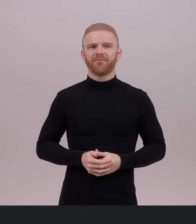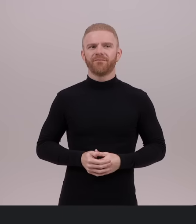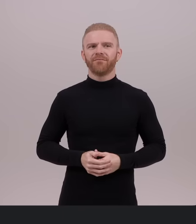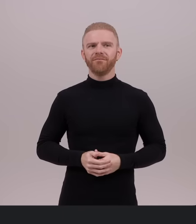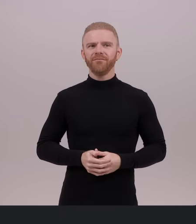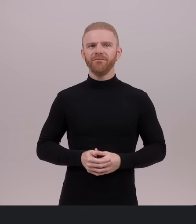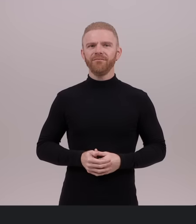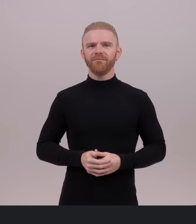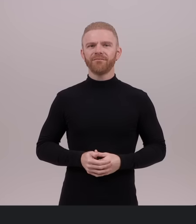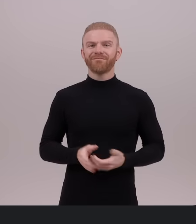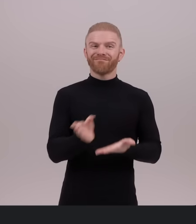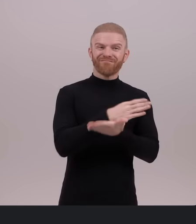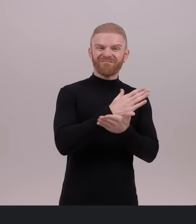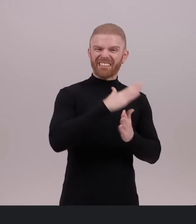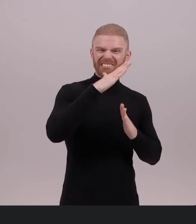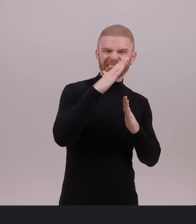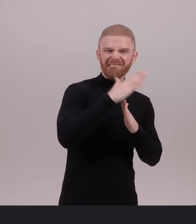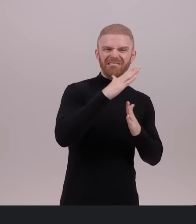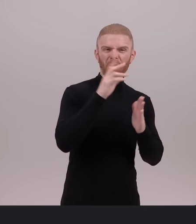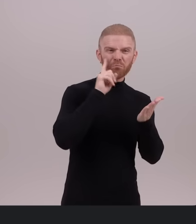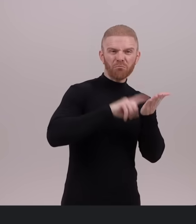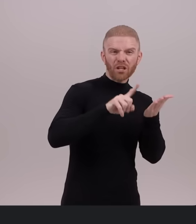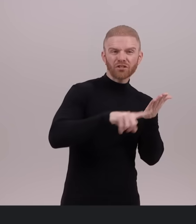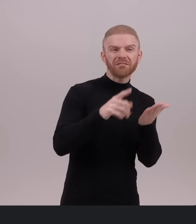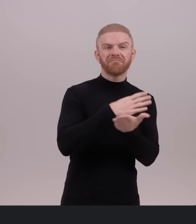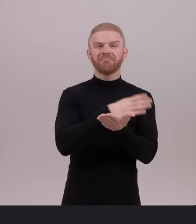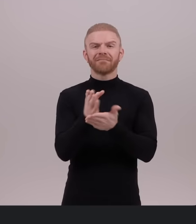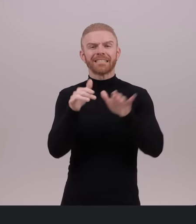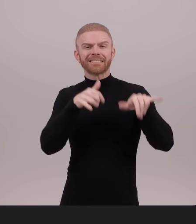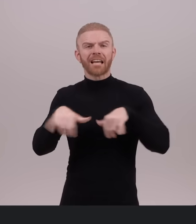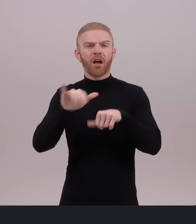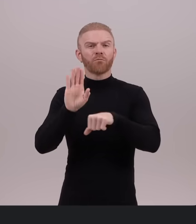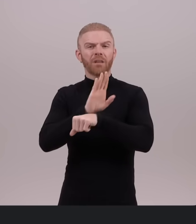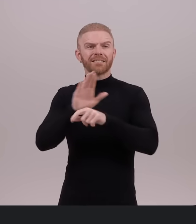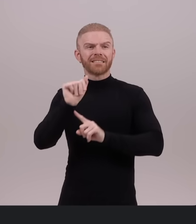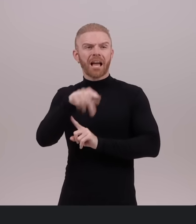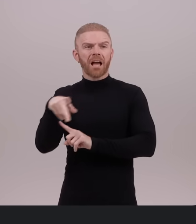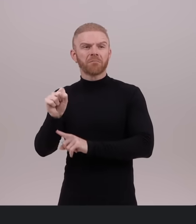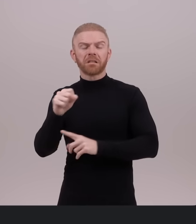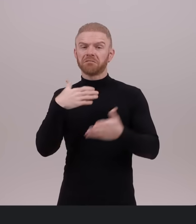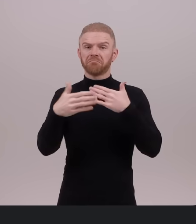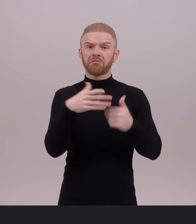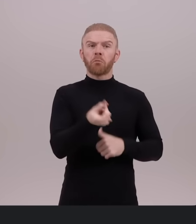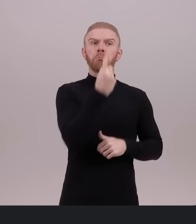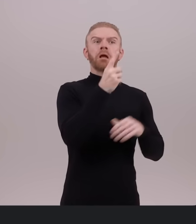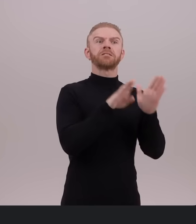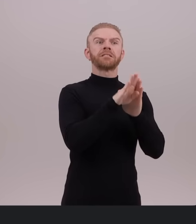From cutting-edge research to standard enterprise apps, whether you're one developer with an idea or an organization